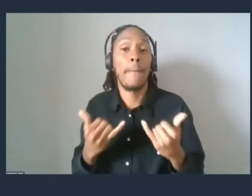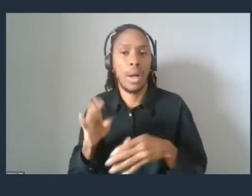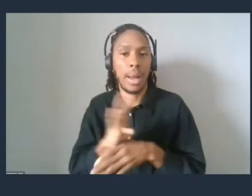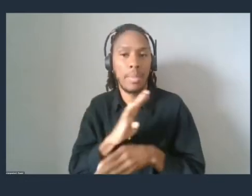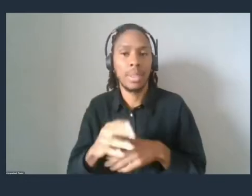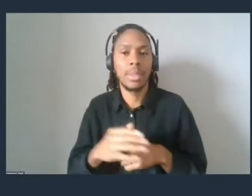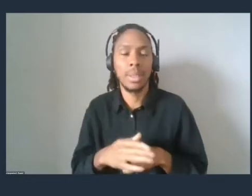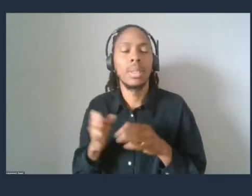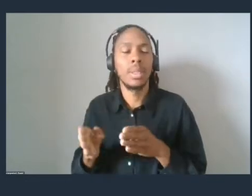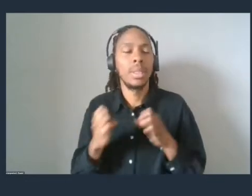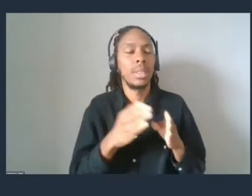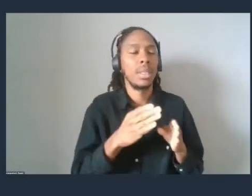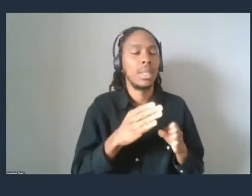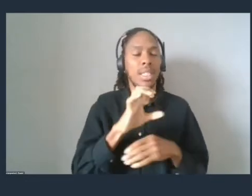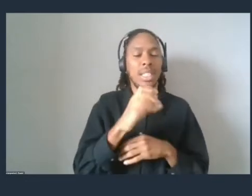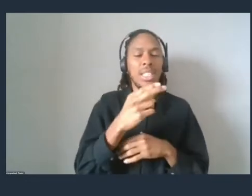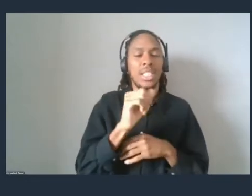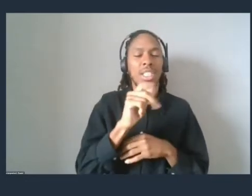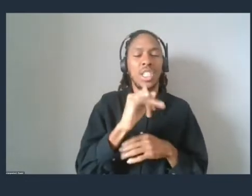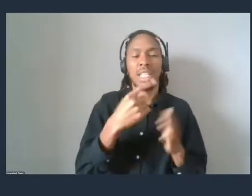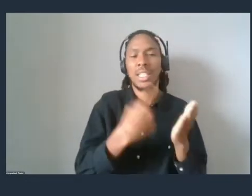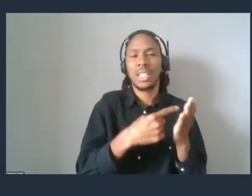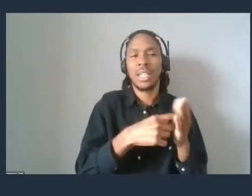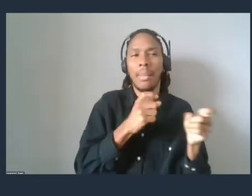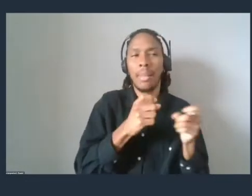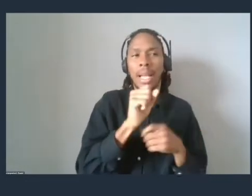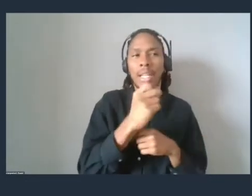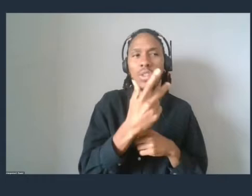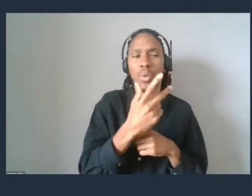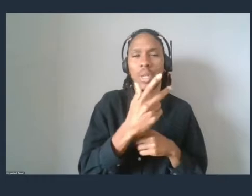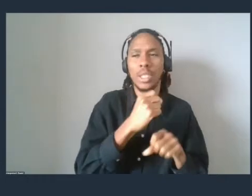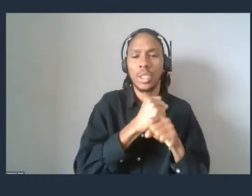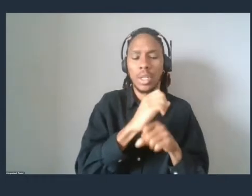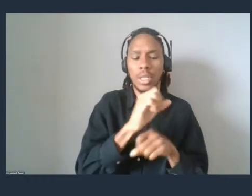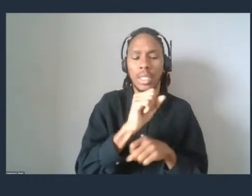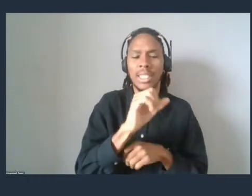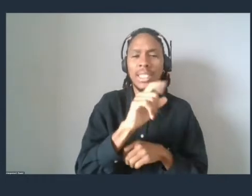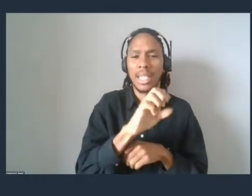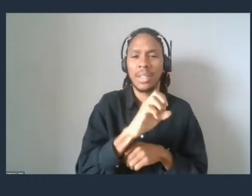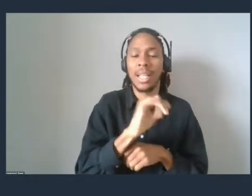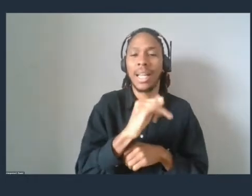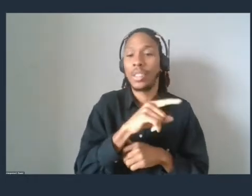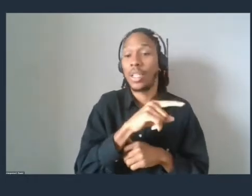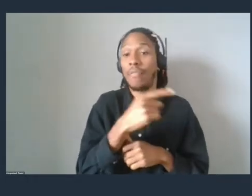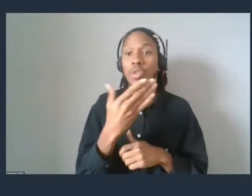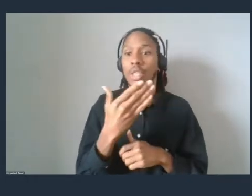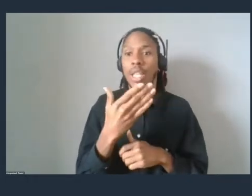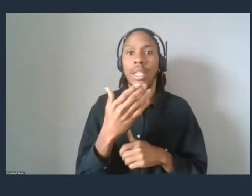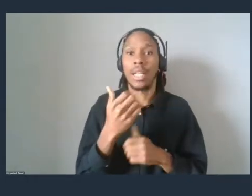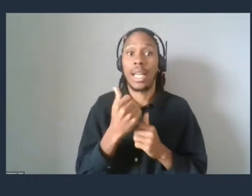Shakhi talked about managing S3 security at scale. And really that's the first thing that anyone needs to figure out, right?